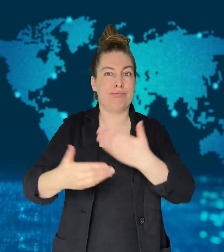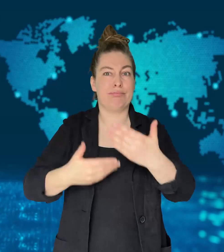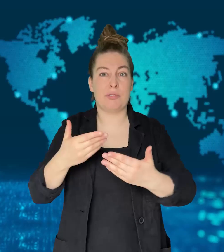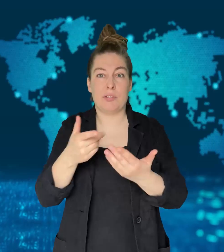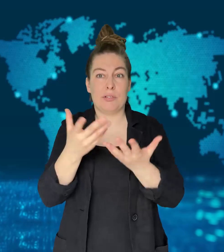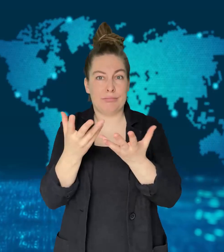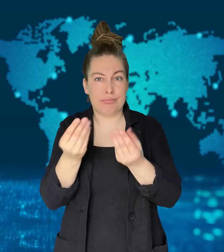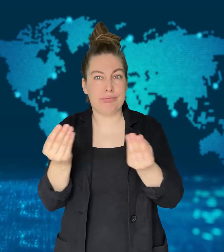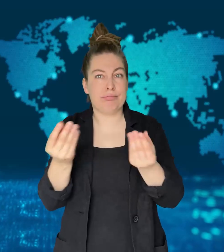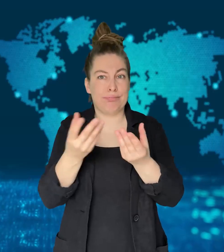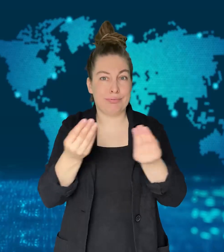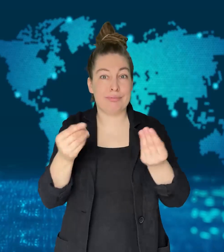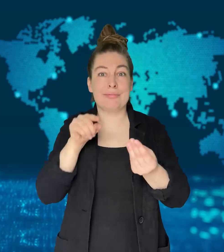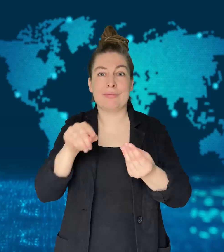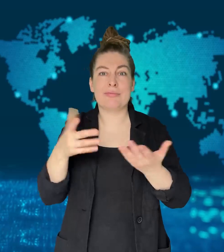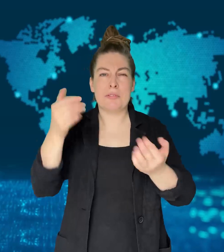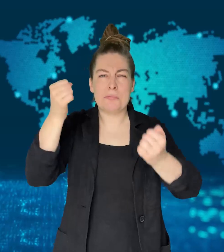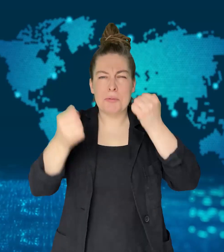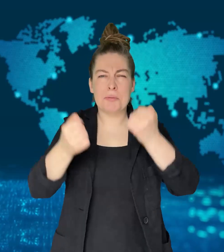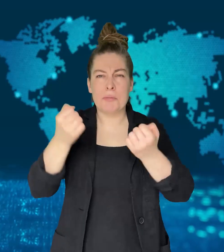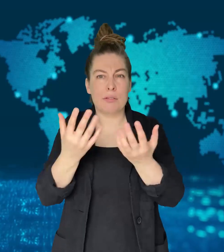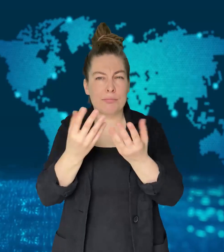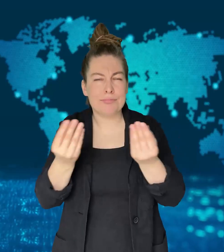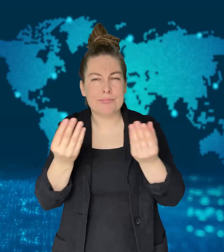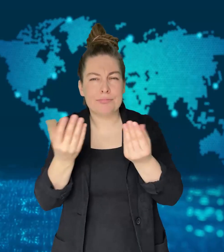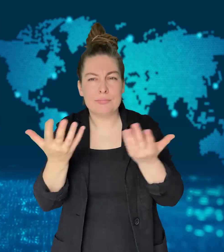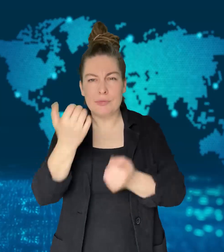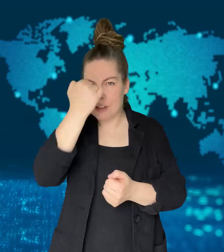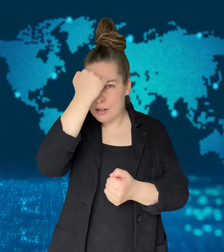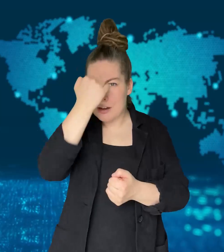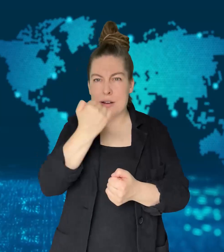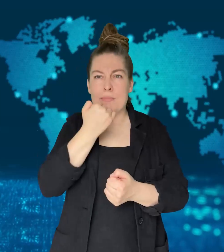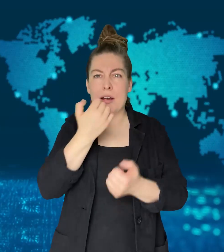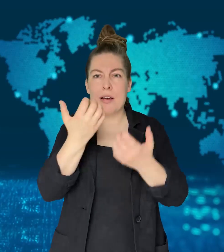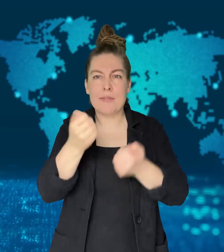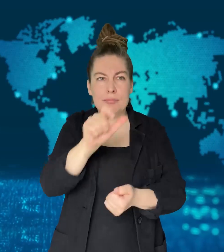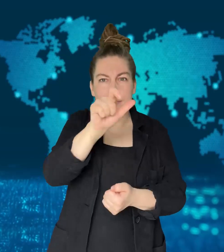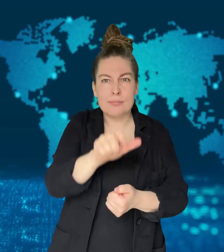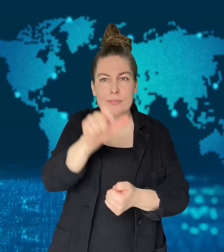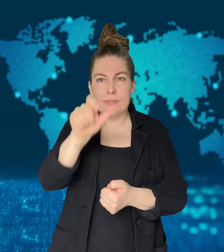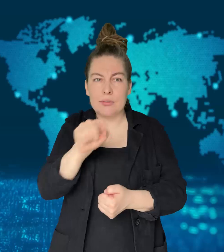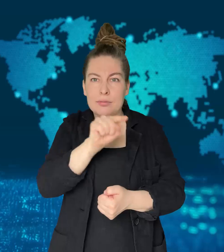the ceasefire initiated on January 19th.